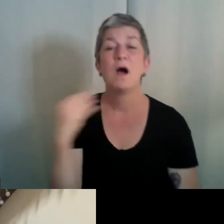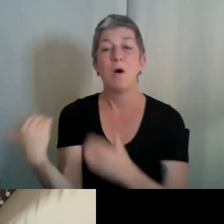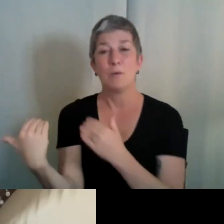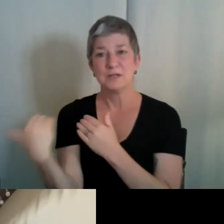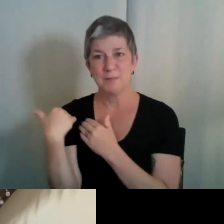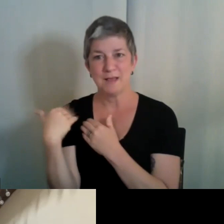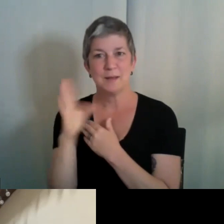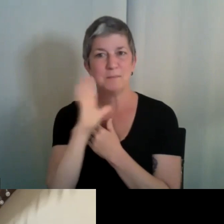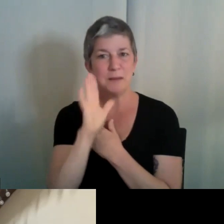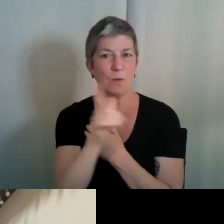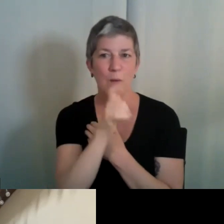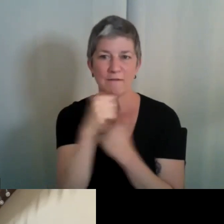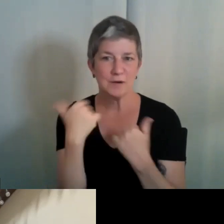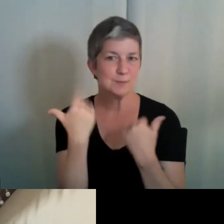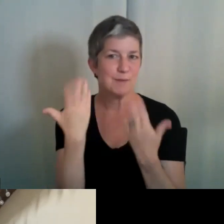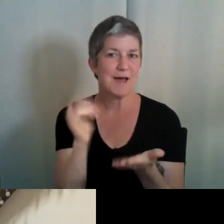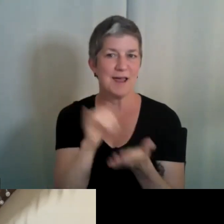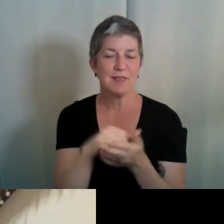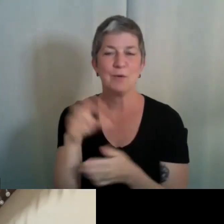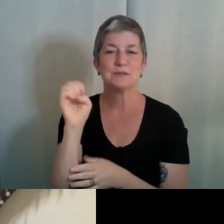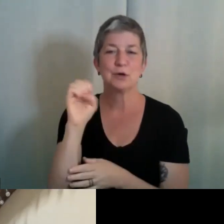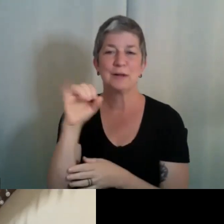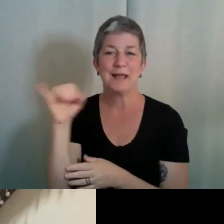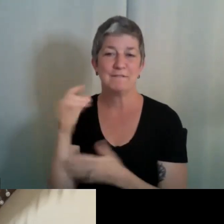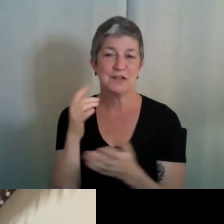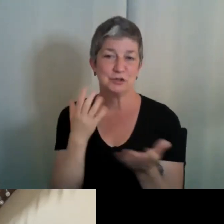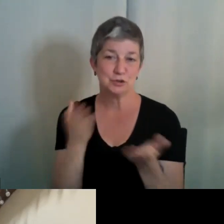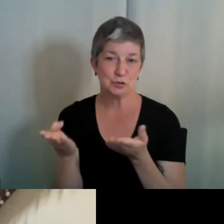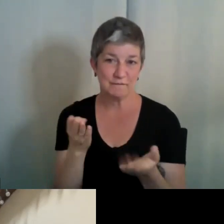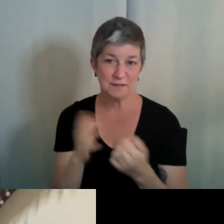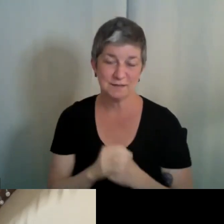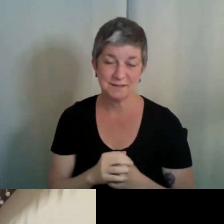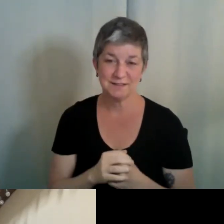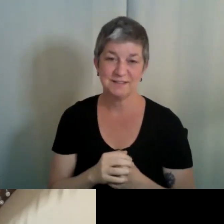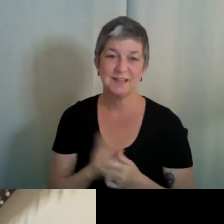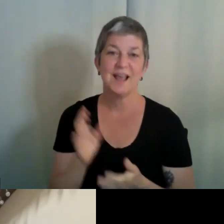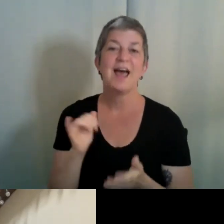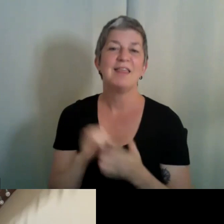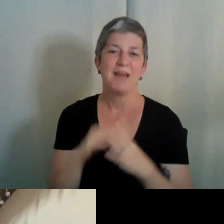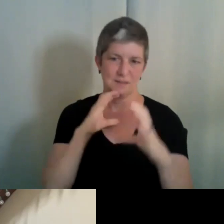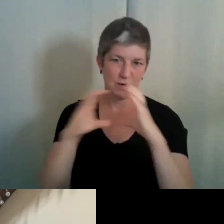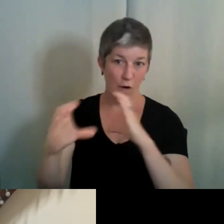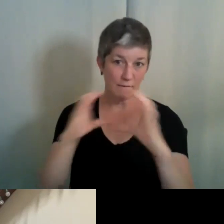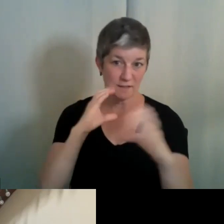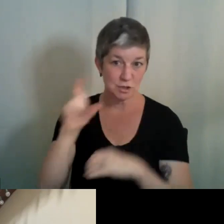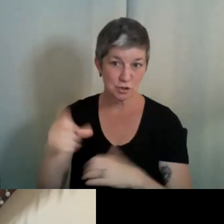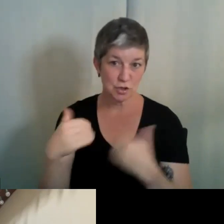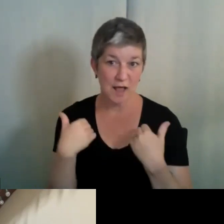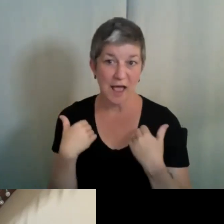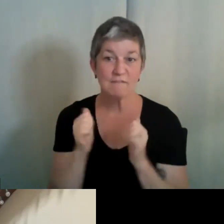providing those early intervention services. And that's definitely a conversation you should have with whoever's